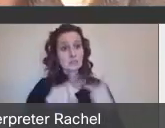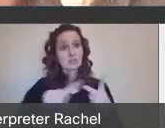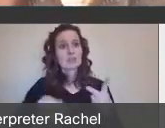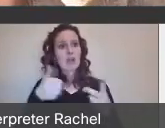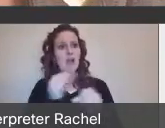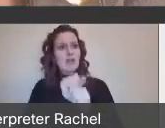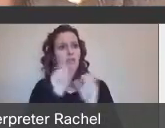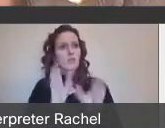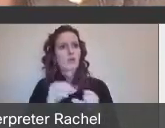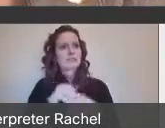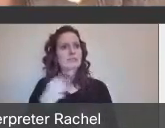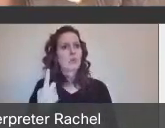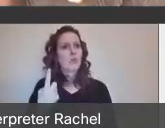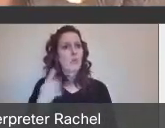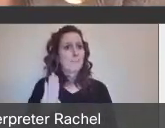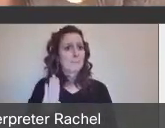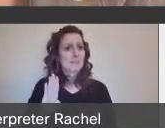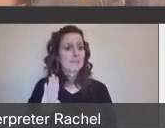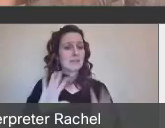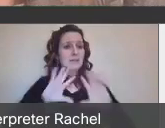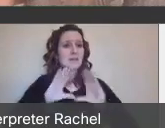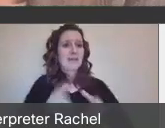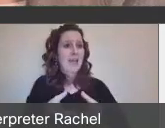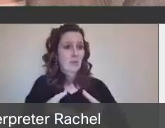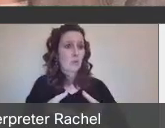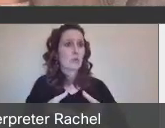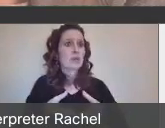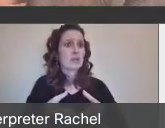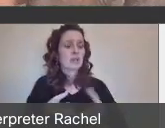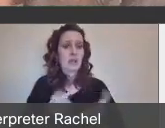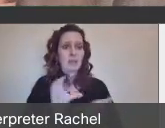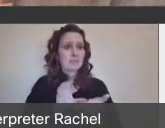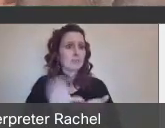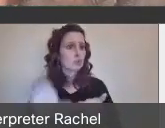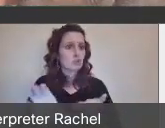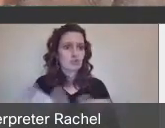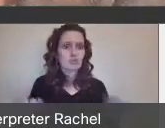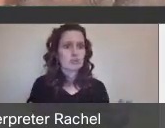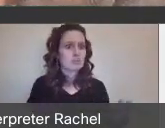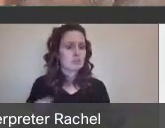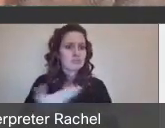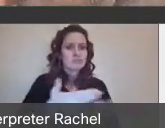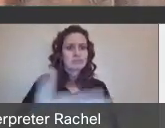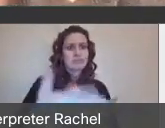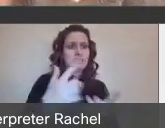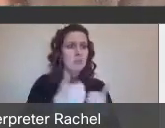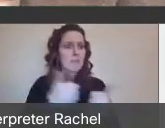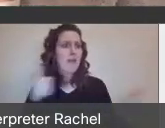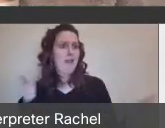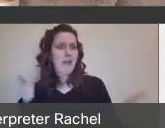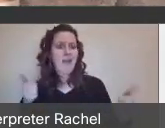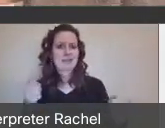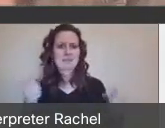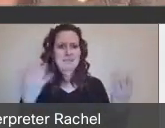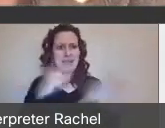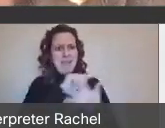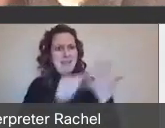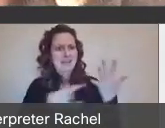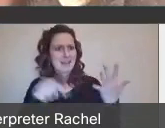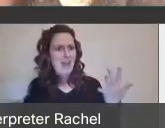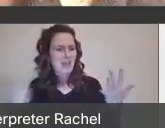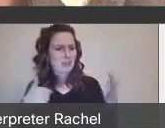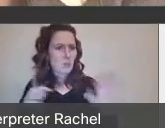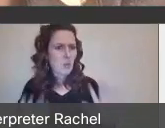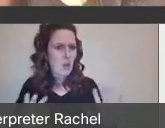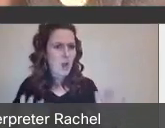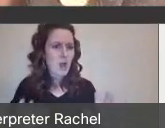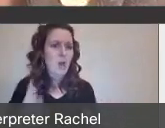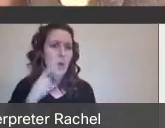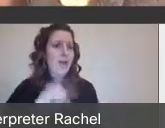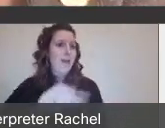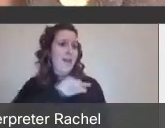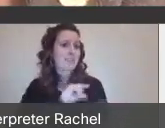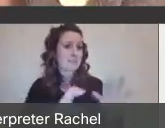the 1B category got pushed so far behind so many others when the eligibility criteria were changed